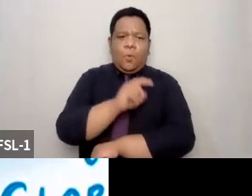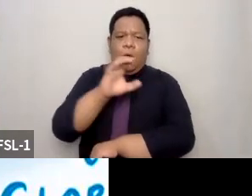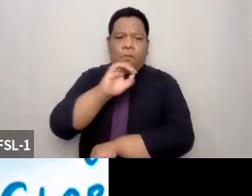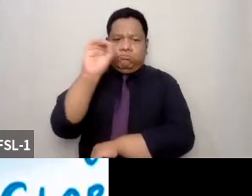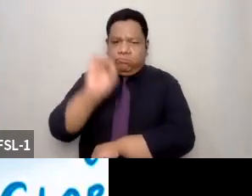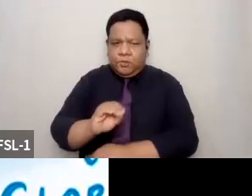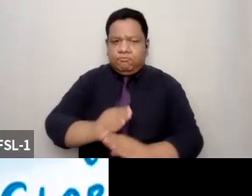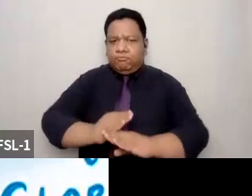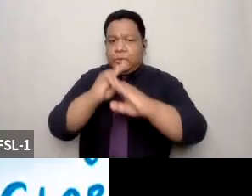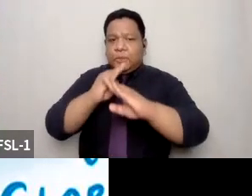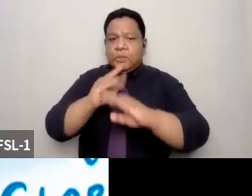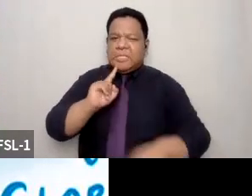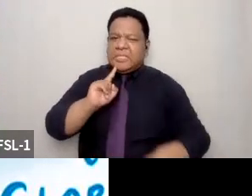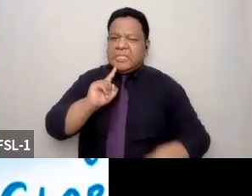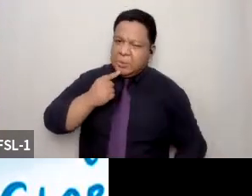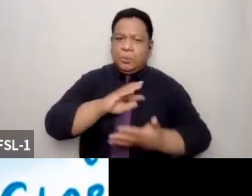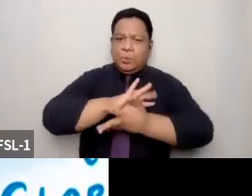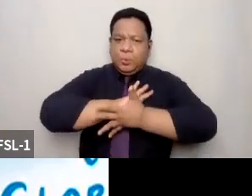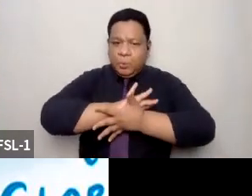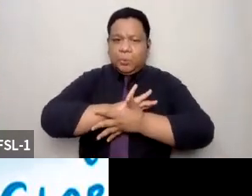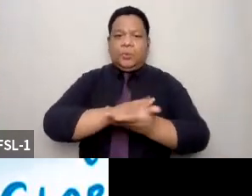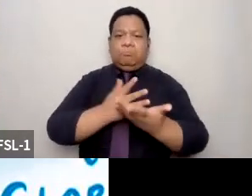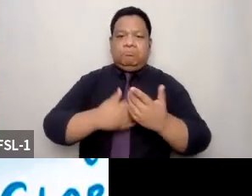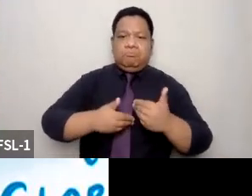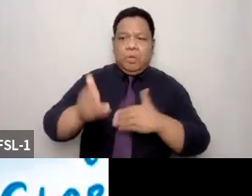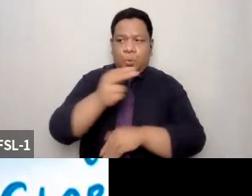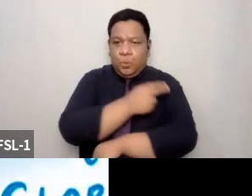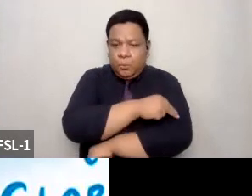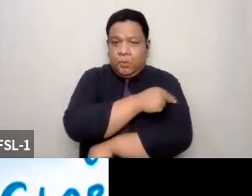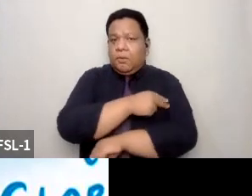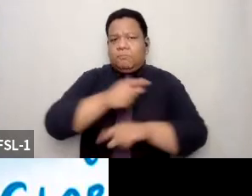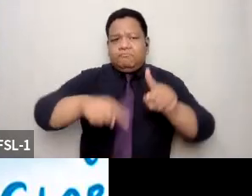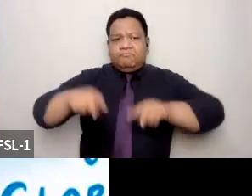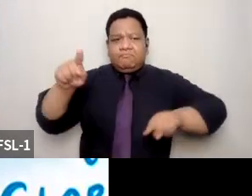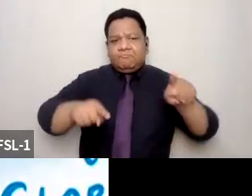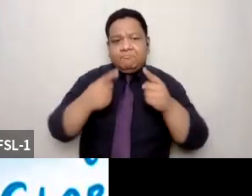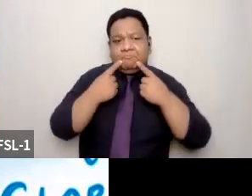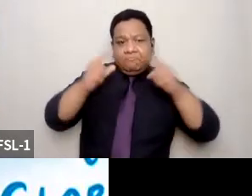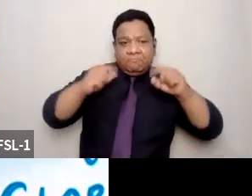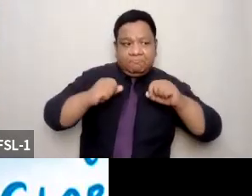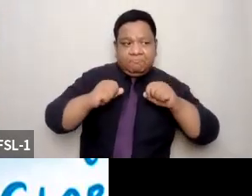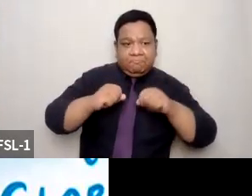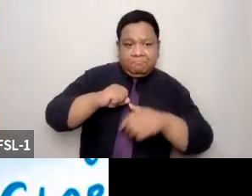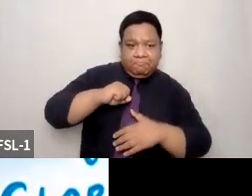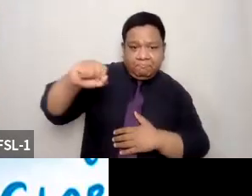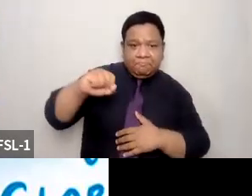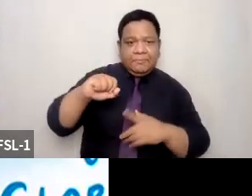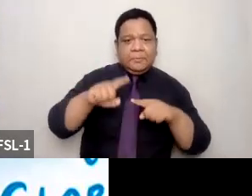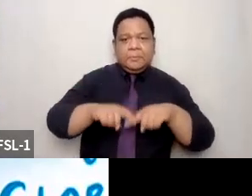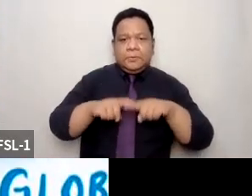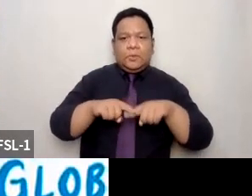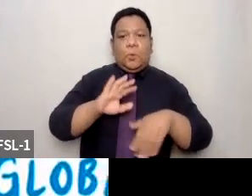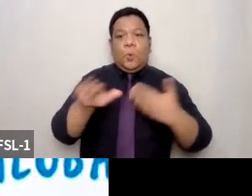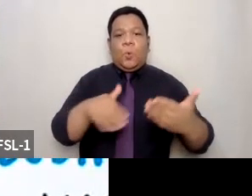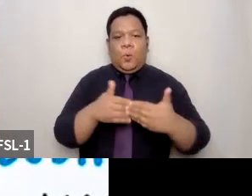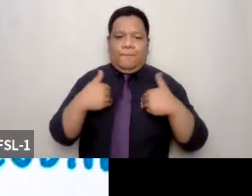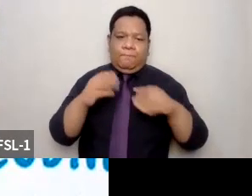Although their efficacy trials differ, all of them provide 100% protection.